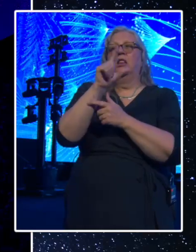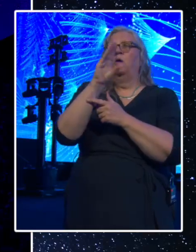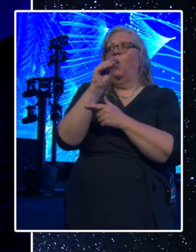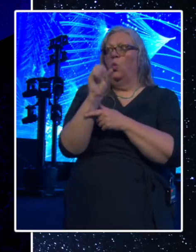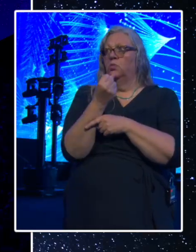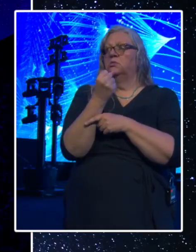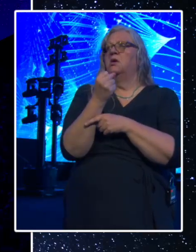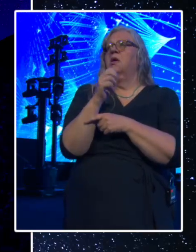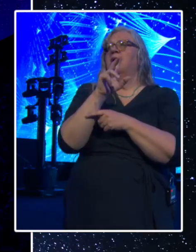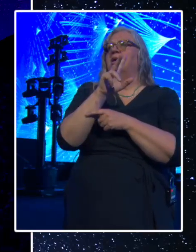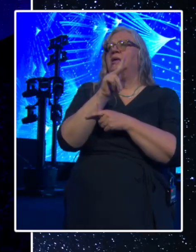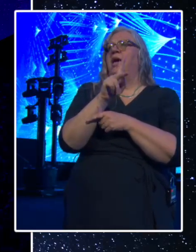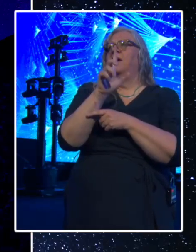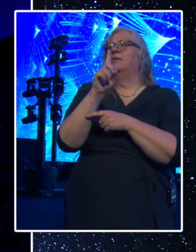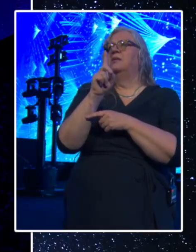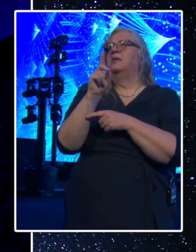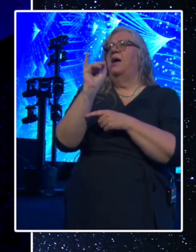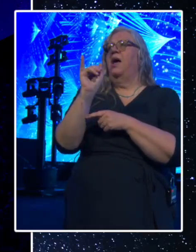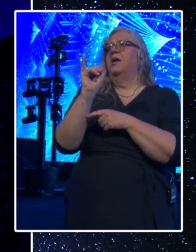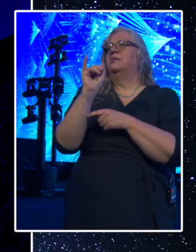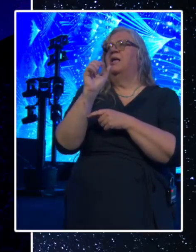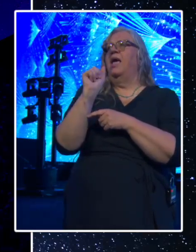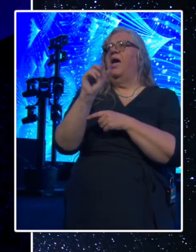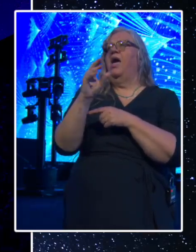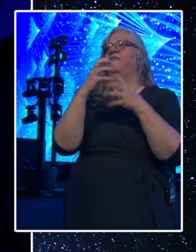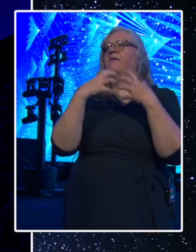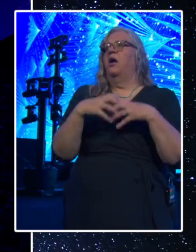KDDI's AI factory will accelerate the development